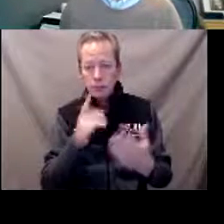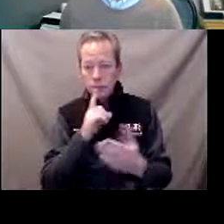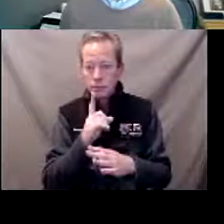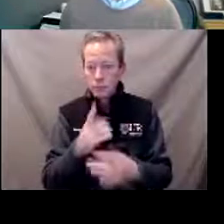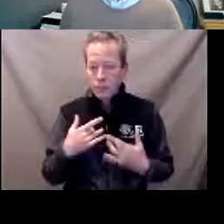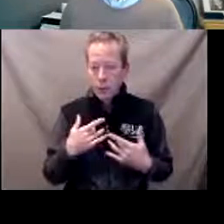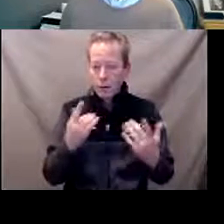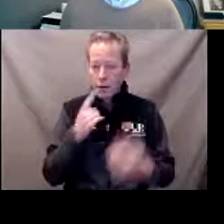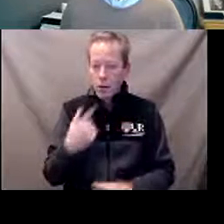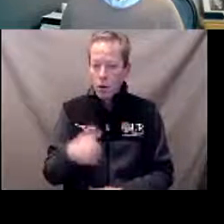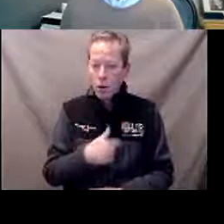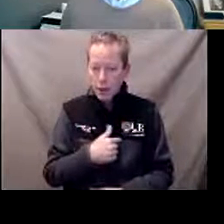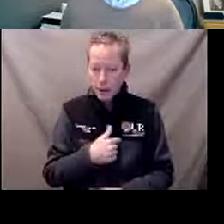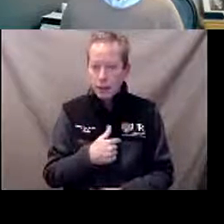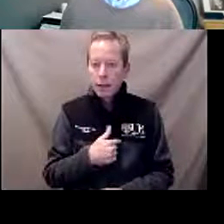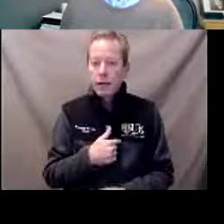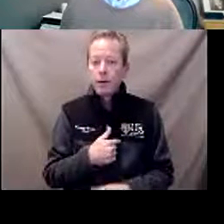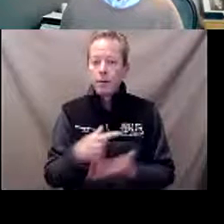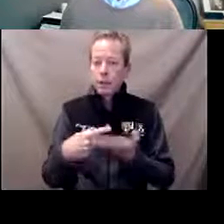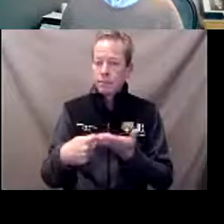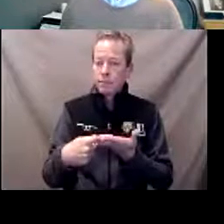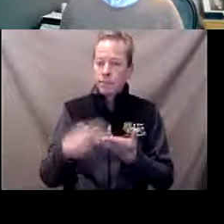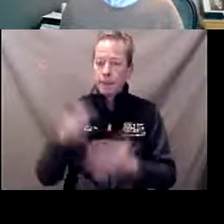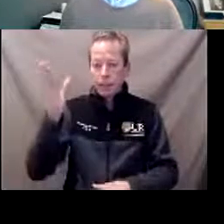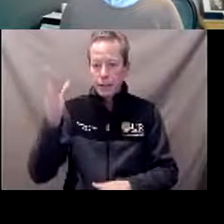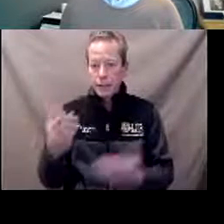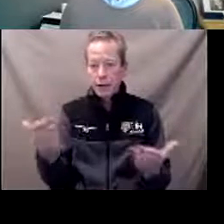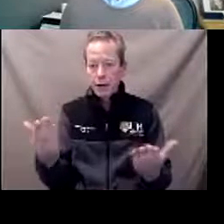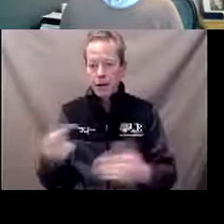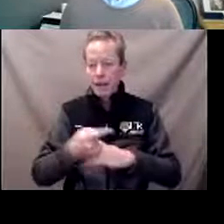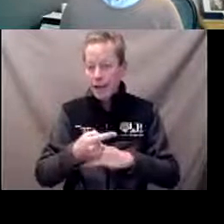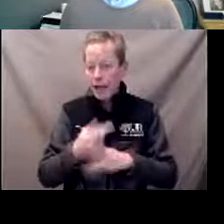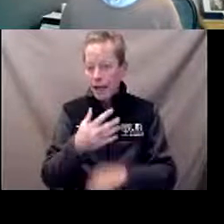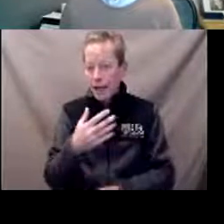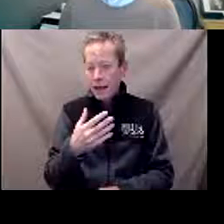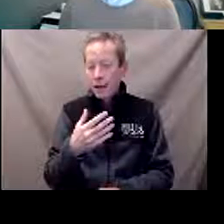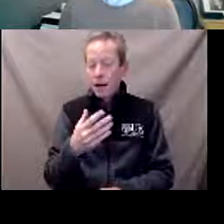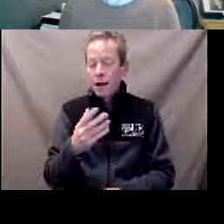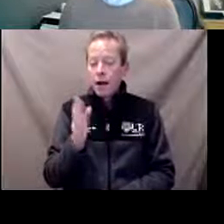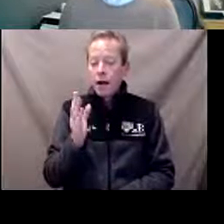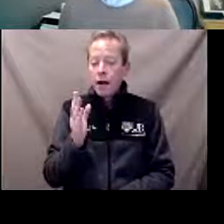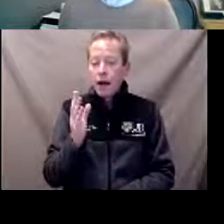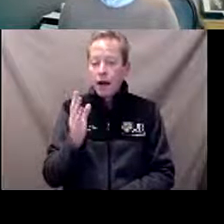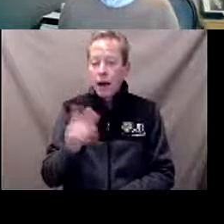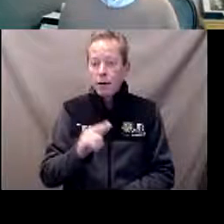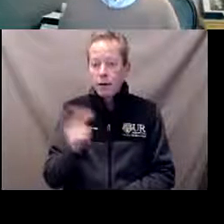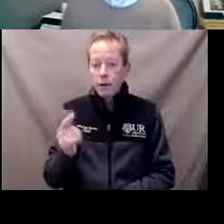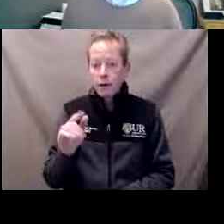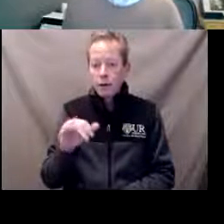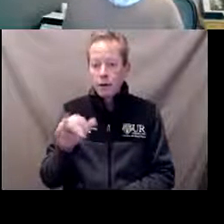us to be talking with the group today. and so I'm gonna hand it over to Jasmina to get us started,